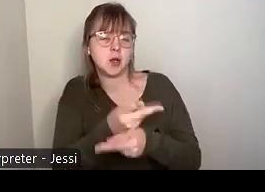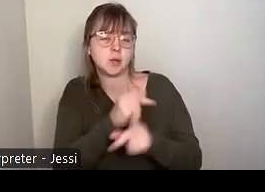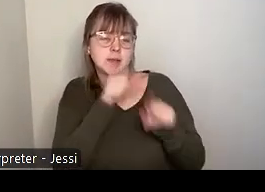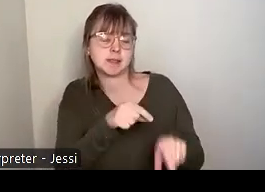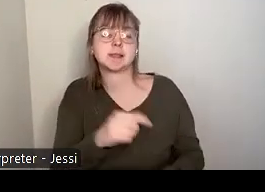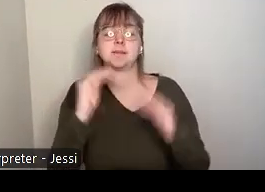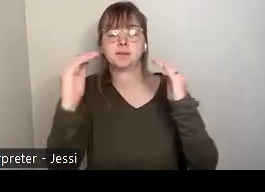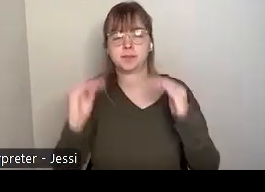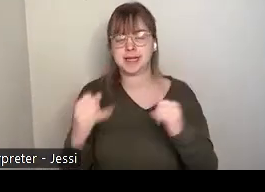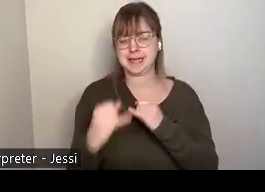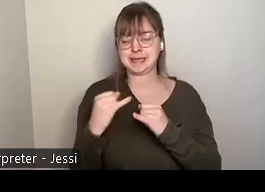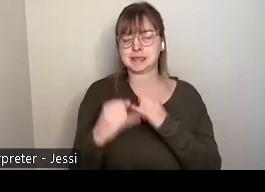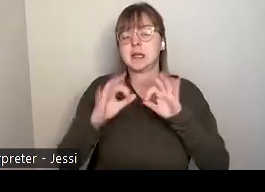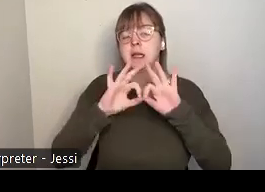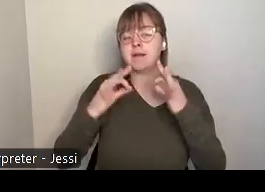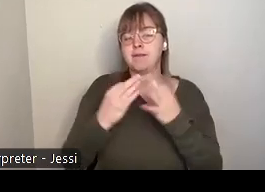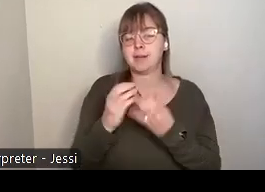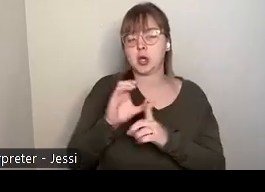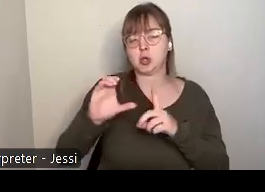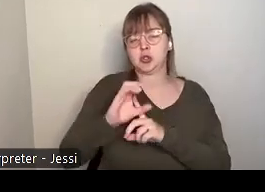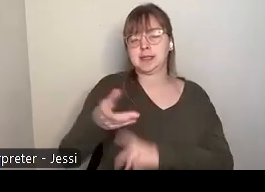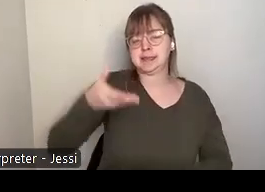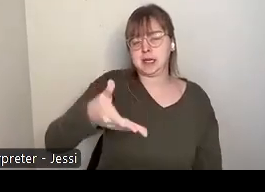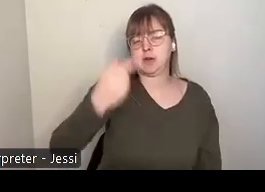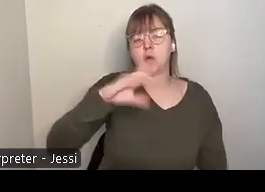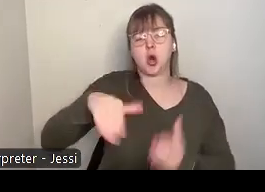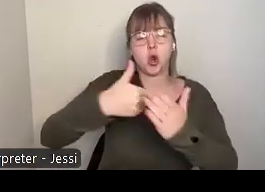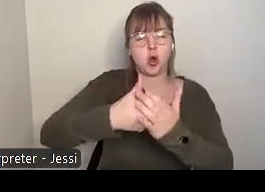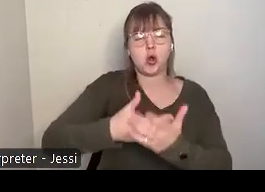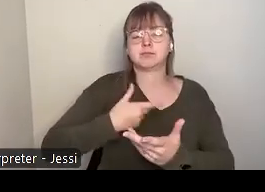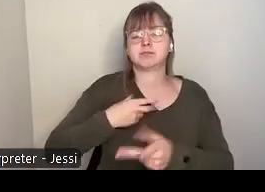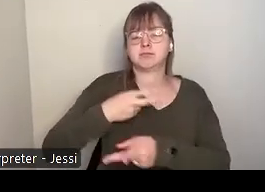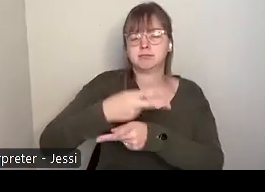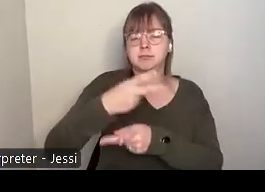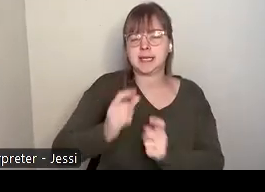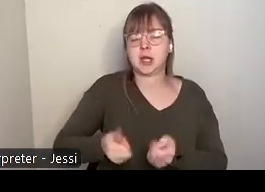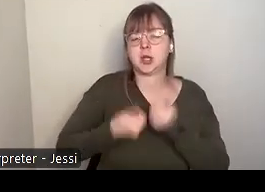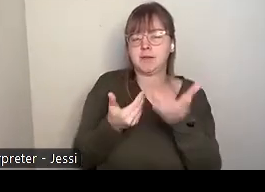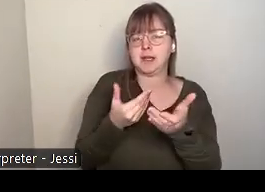tenants that we really hold at the center of an infant mental health lens as we're thinking about